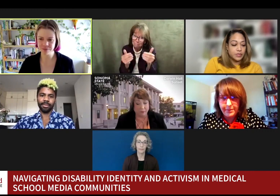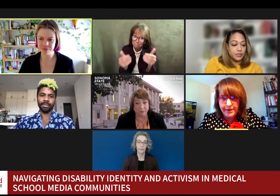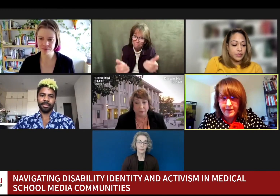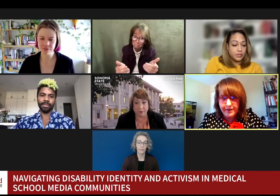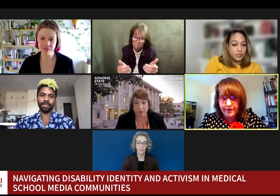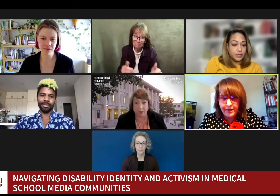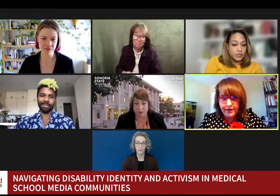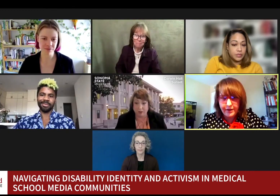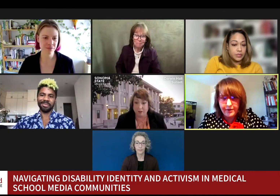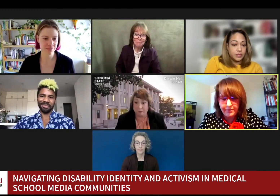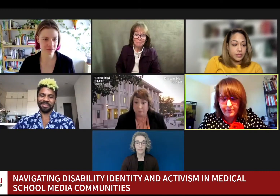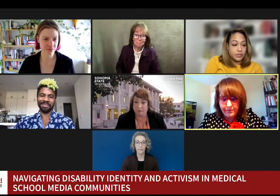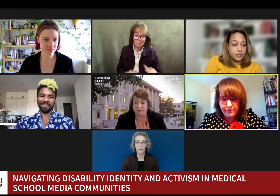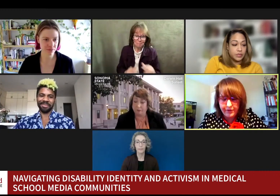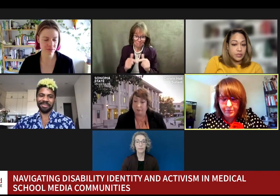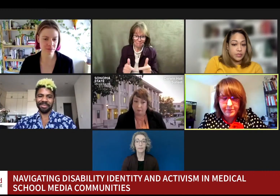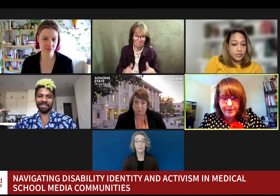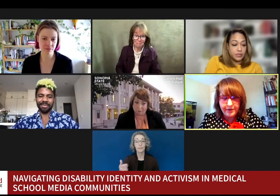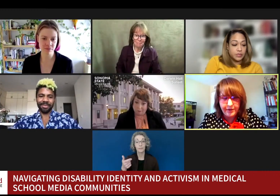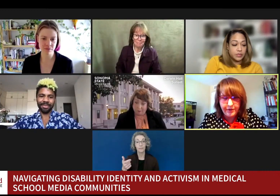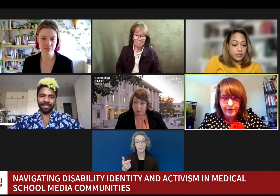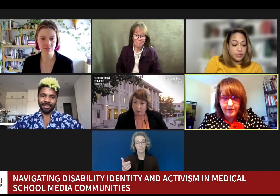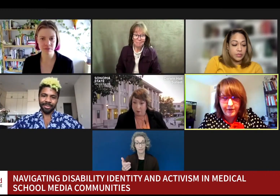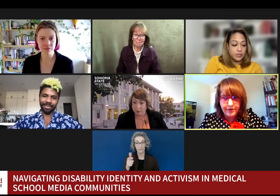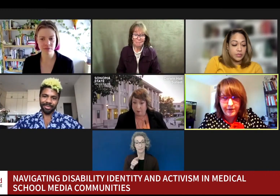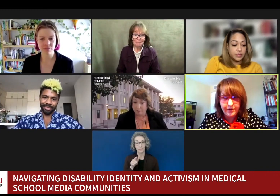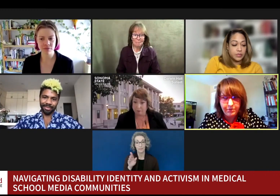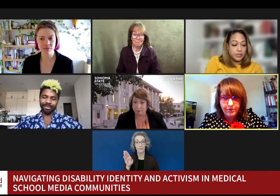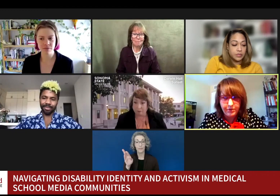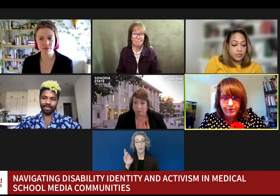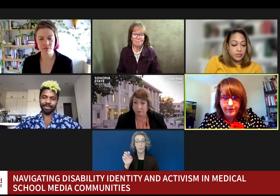I have been and say when I was a pre-medical student I was pretty afraid